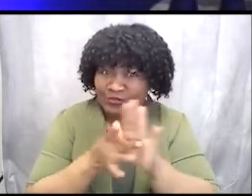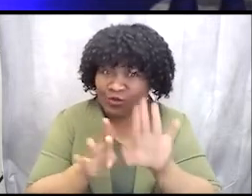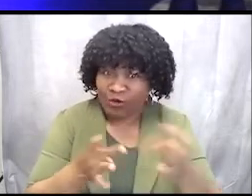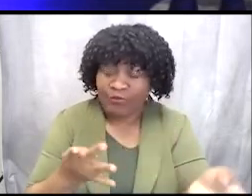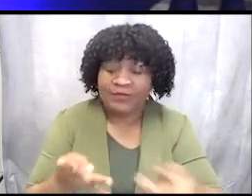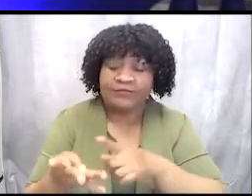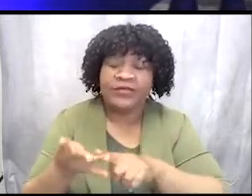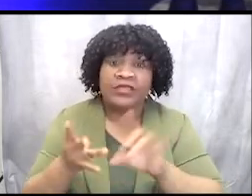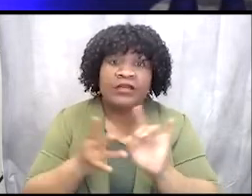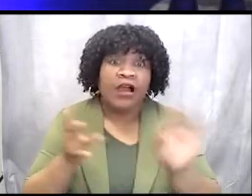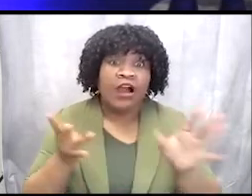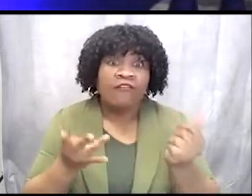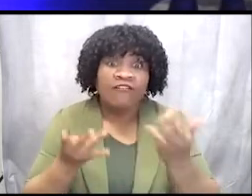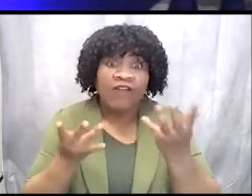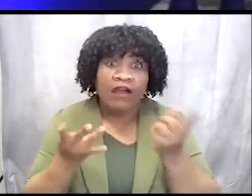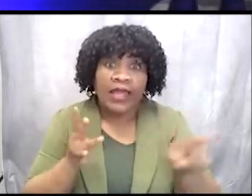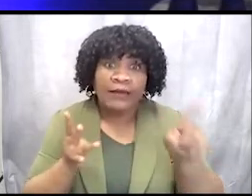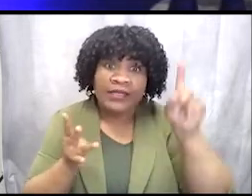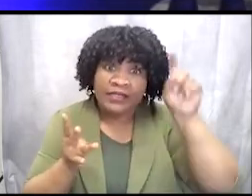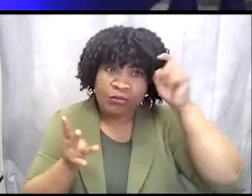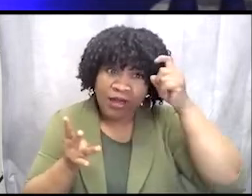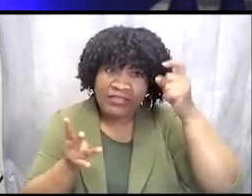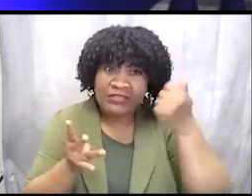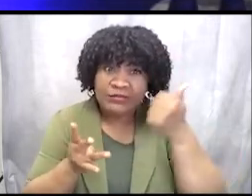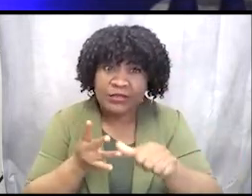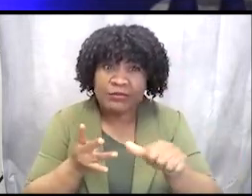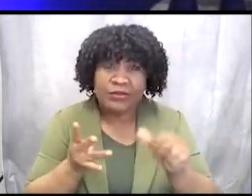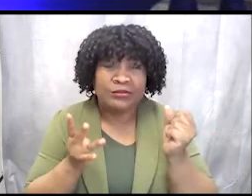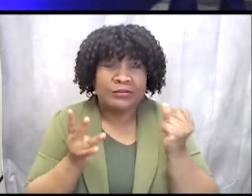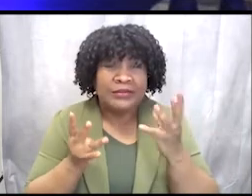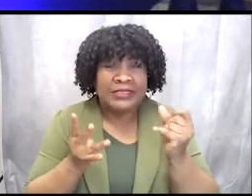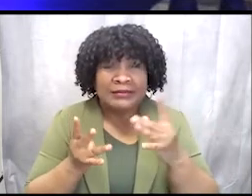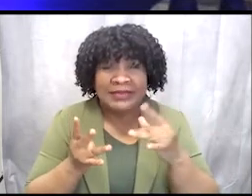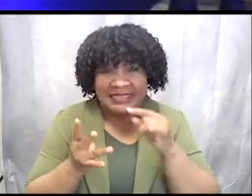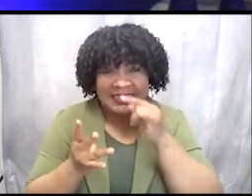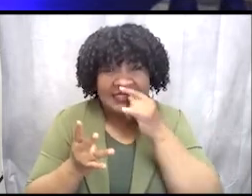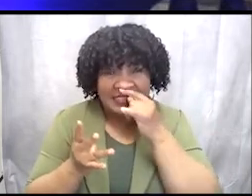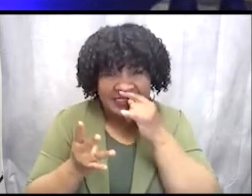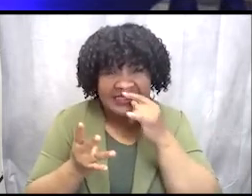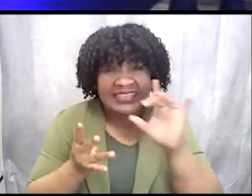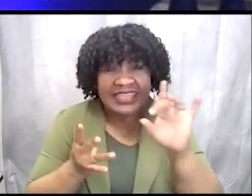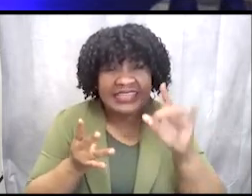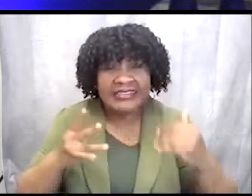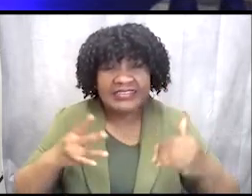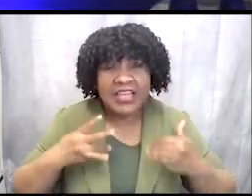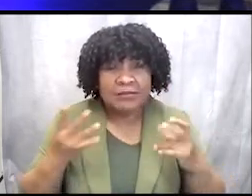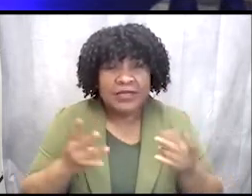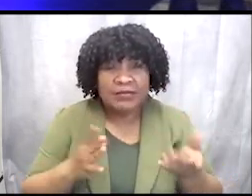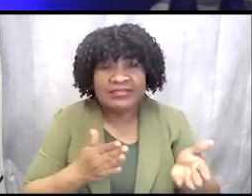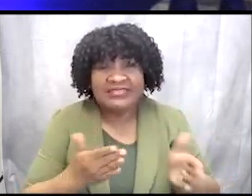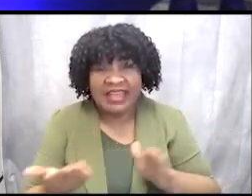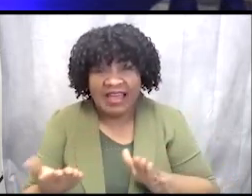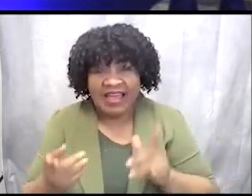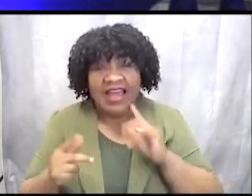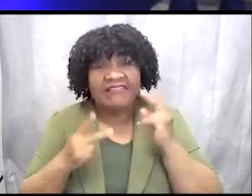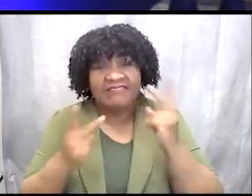Then we had the tragic fire in the Bronx and we lost eight young people who died. I went and visited the schools